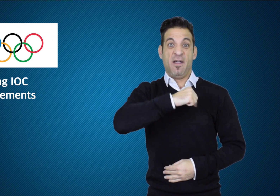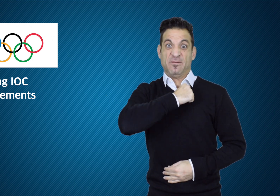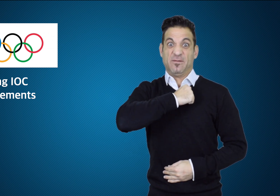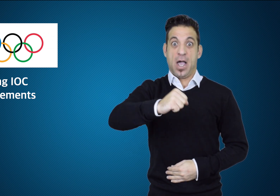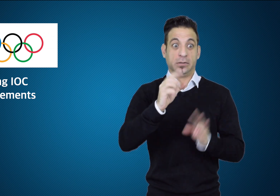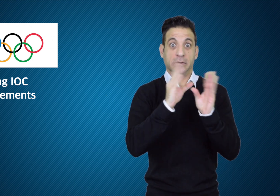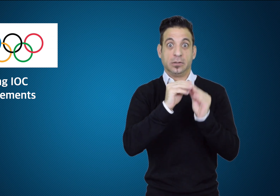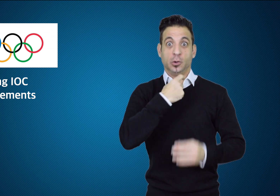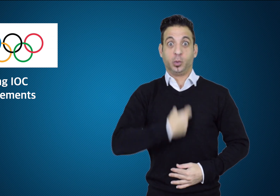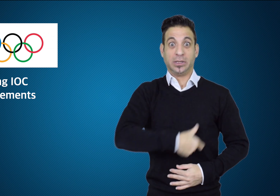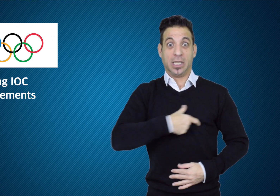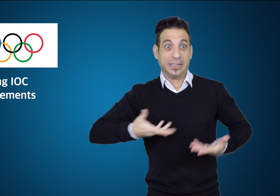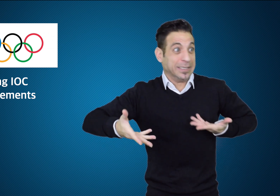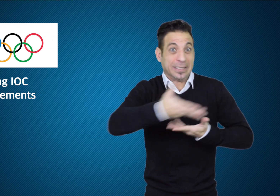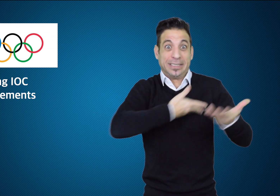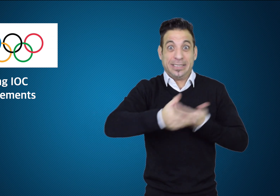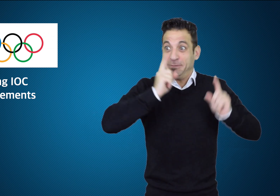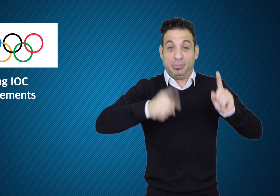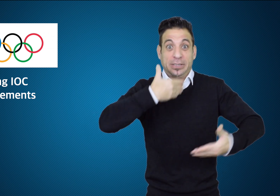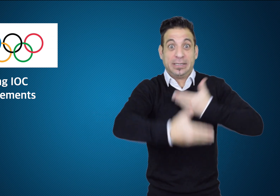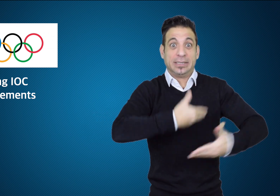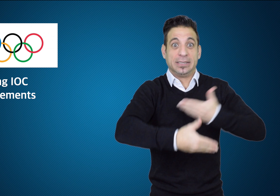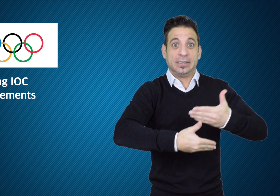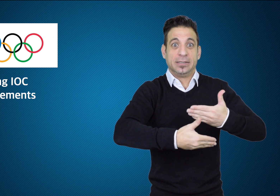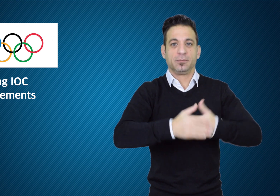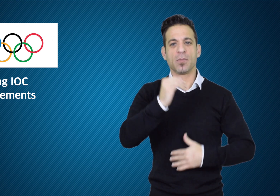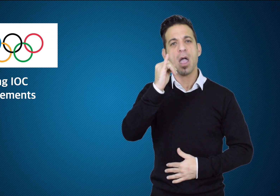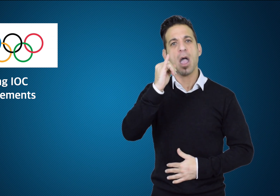and vote during the Extraordinary Congress in Switzerland